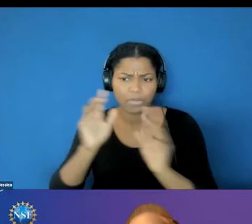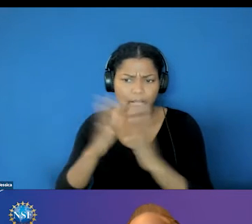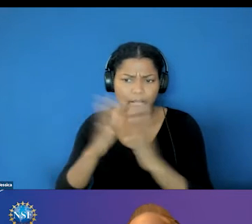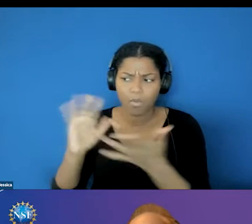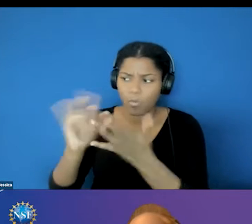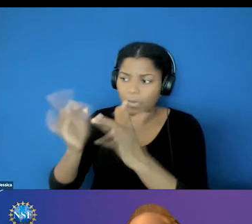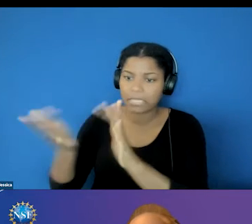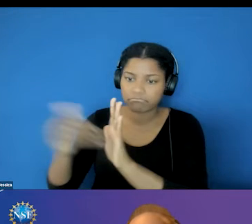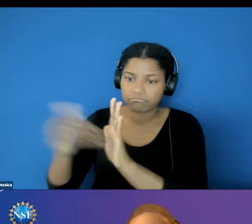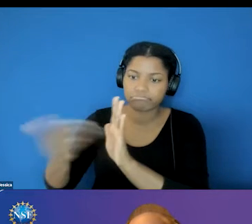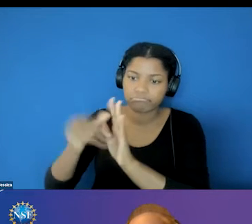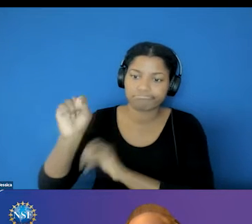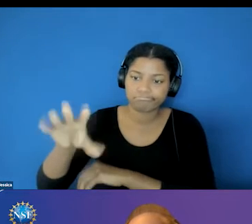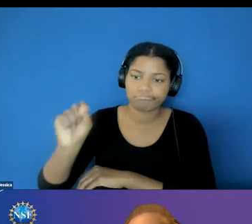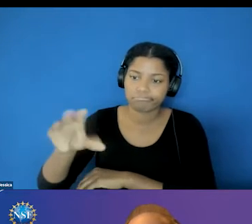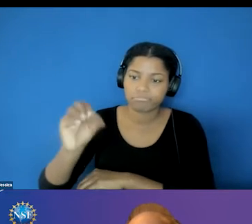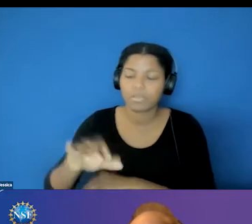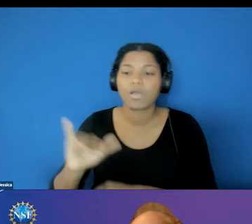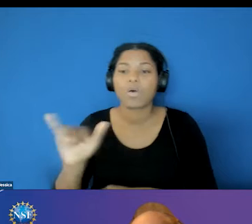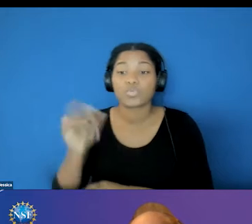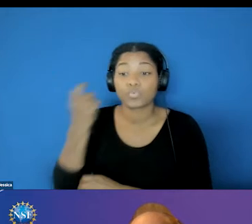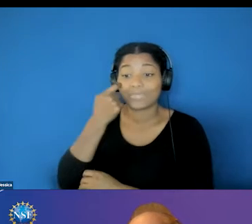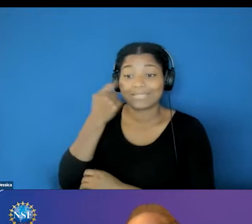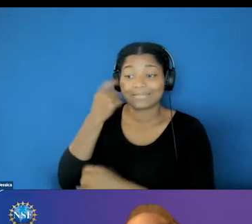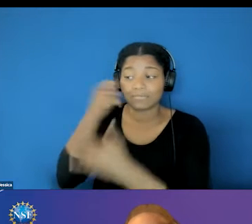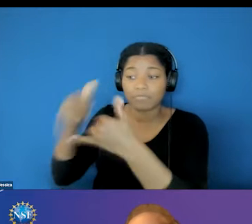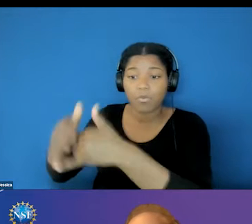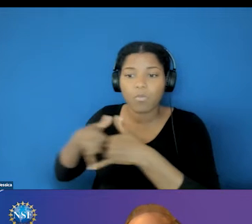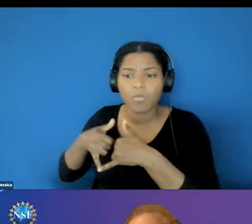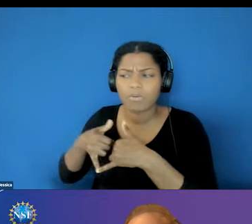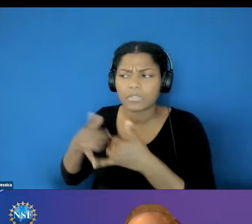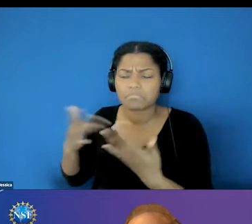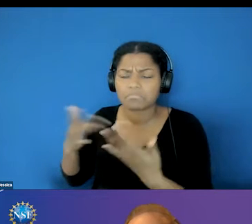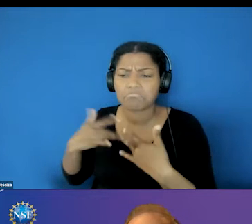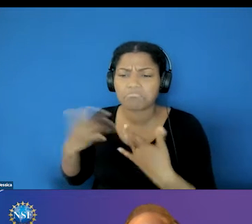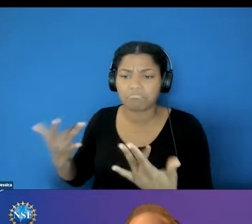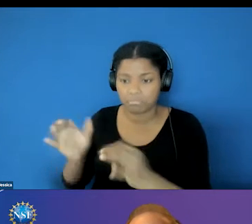Also search recent awards, and use the Advanced Search feature at the top